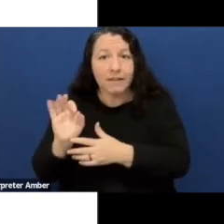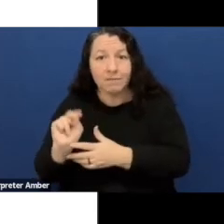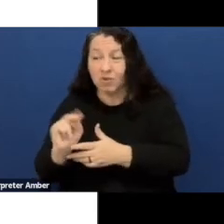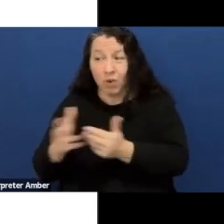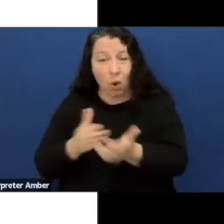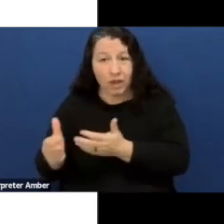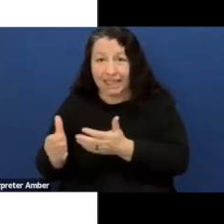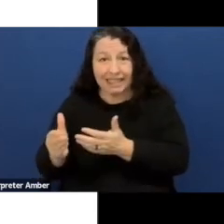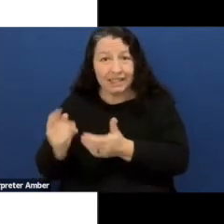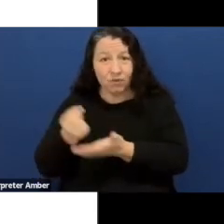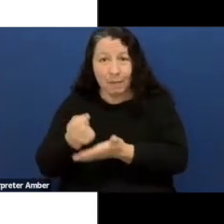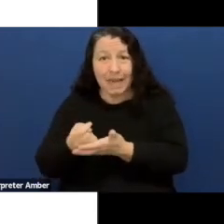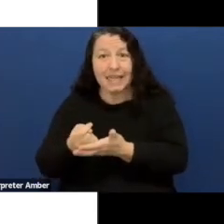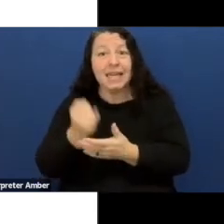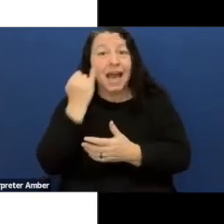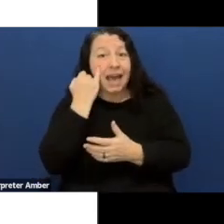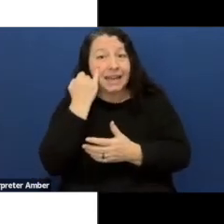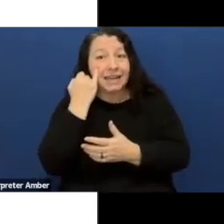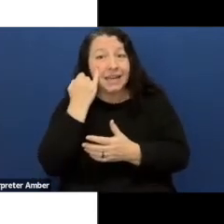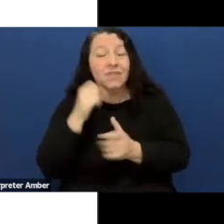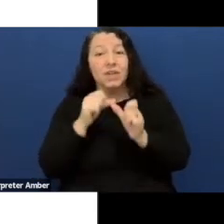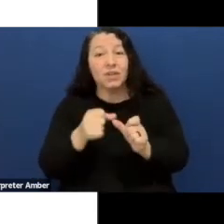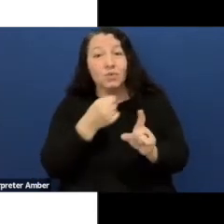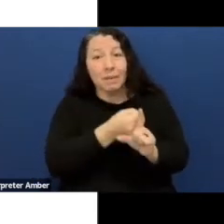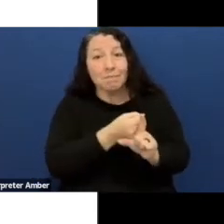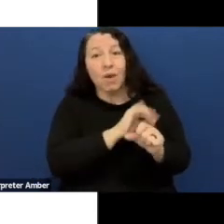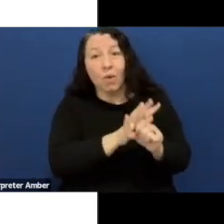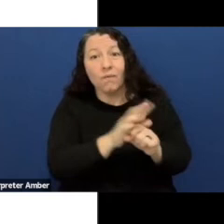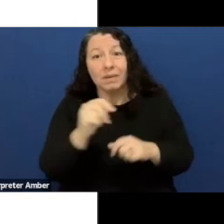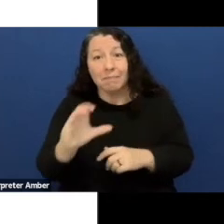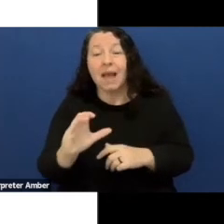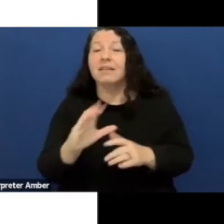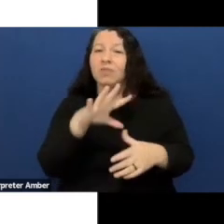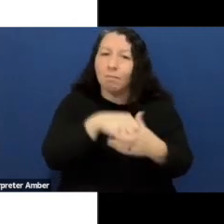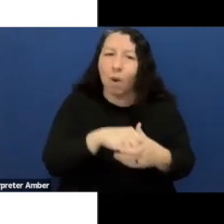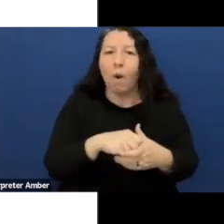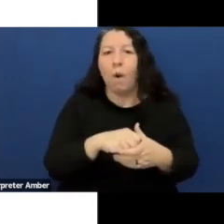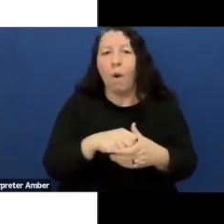and suppressed, can have higher levels of inflammation that persist despite treatment.